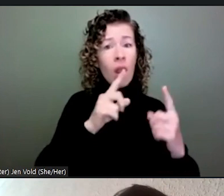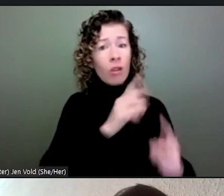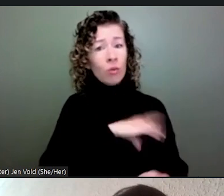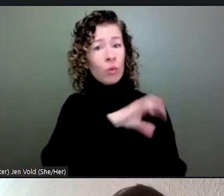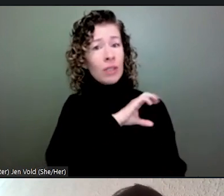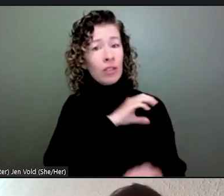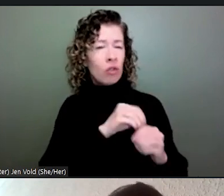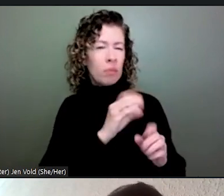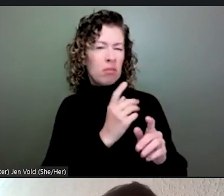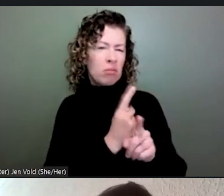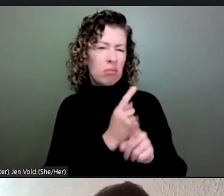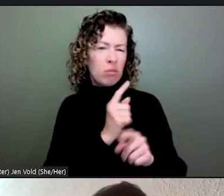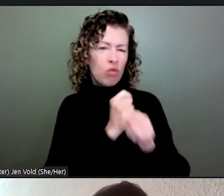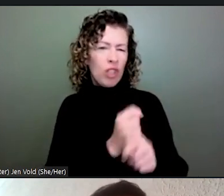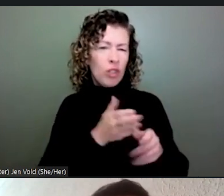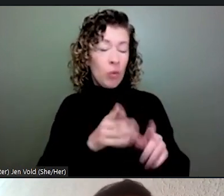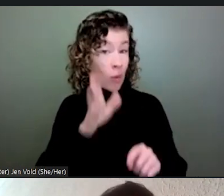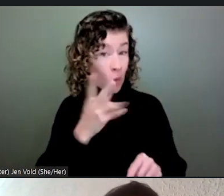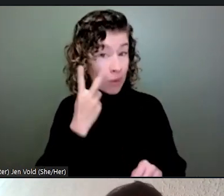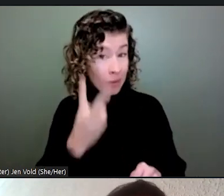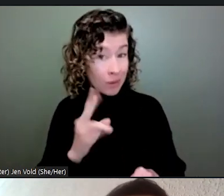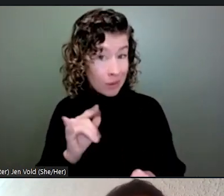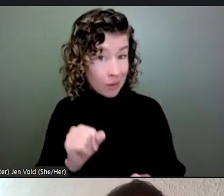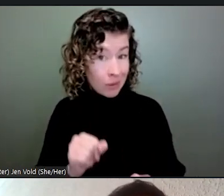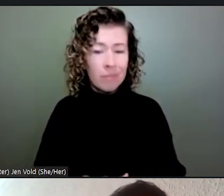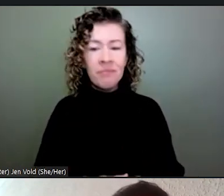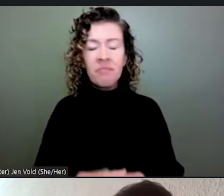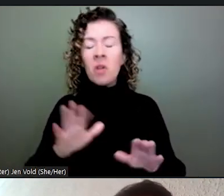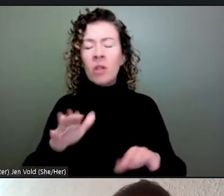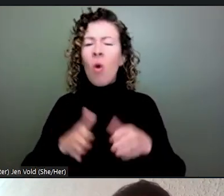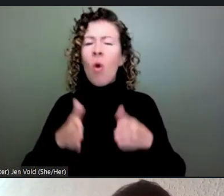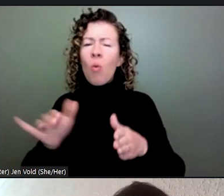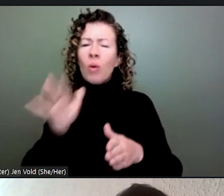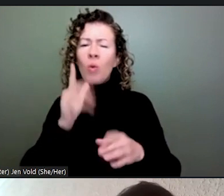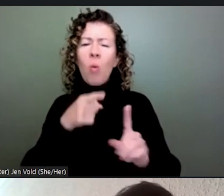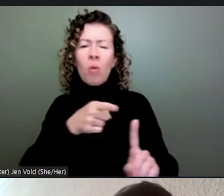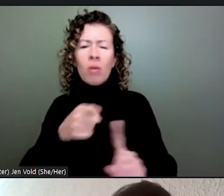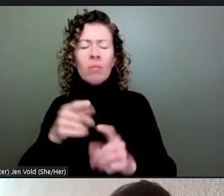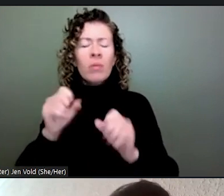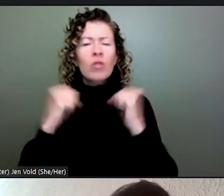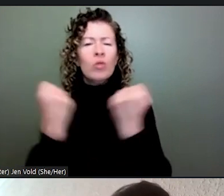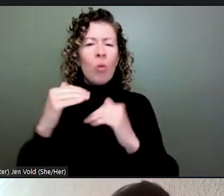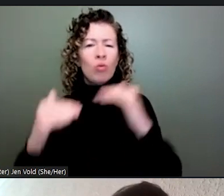but you'll see, it is. Just along the way, I'll just kind of point out the kind of social inequalities that are kind of drawn out from these issues,